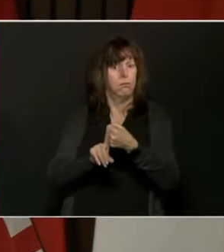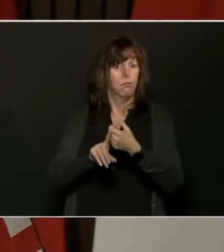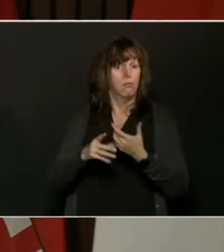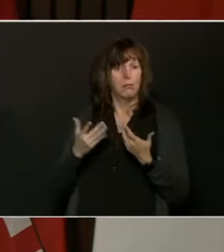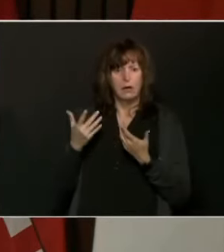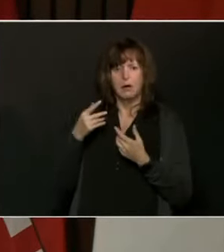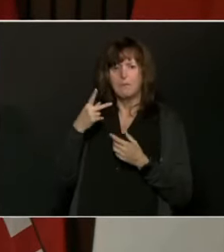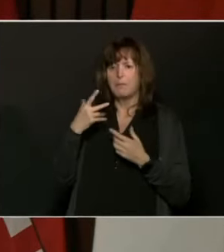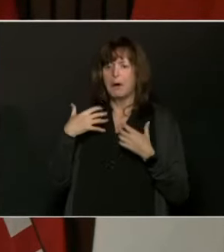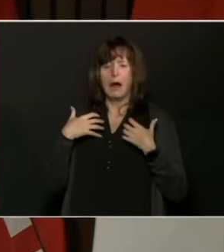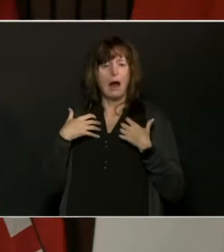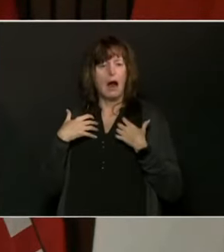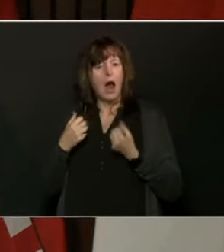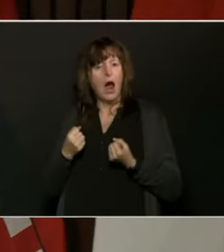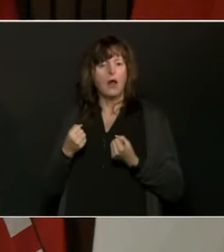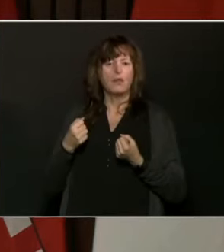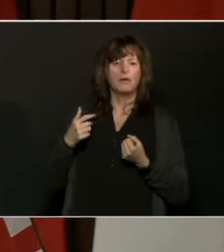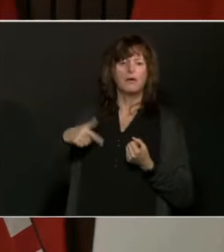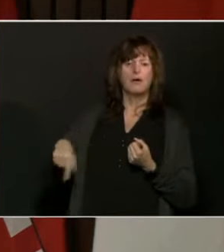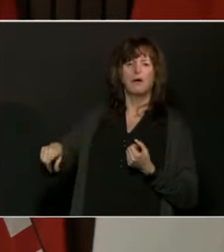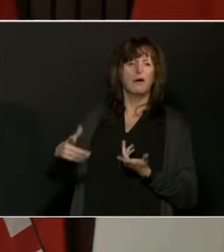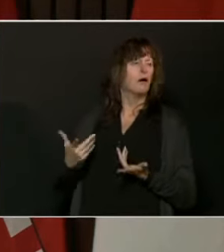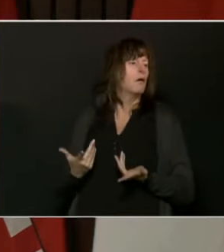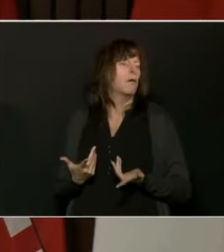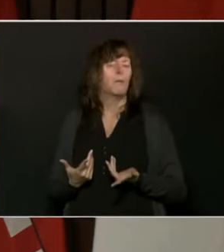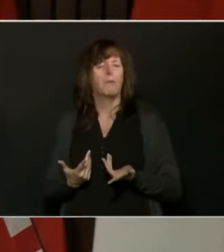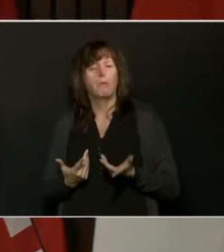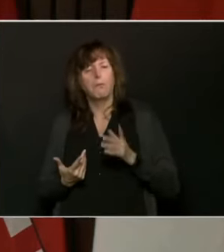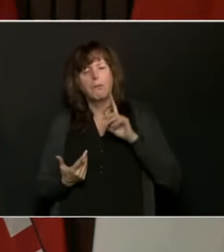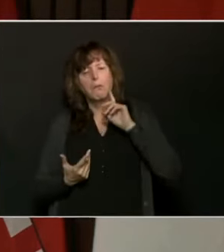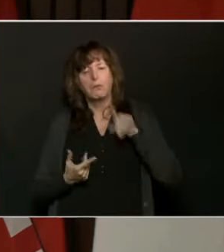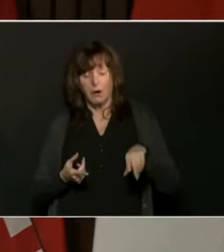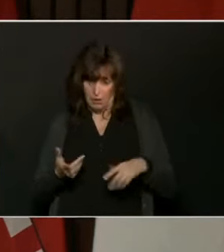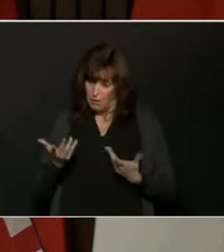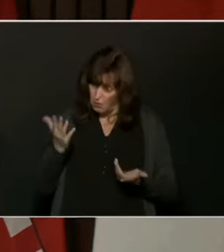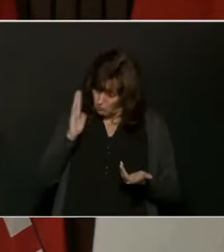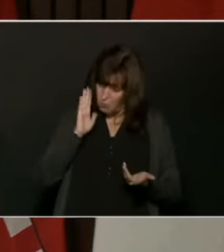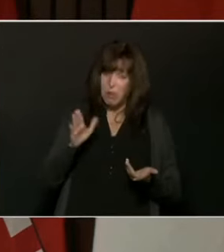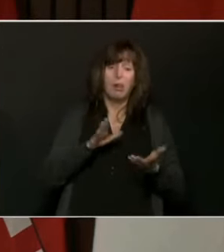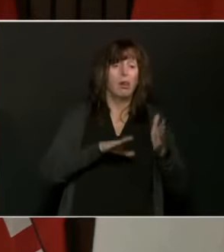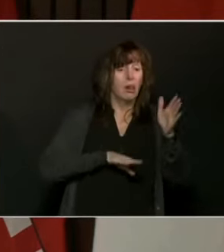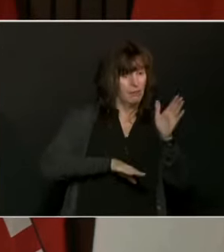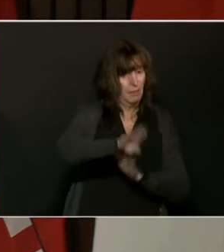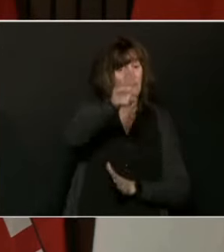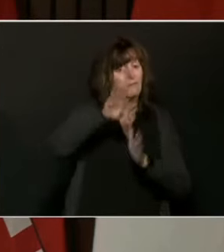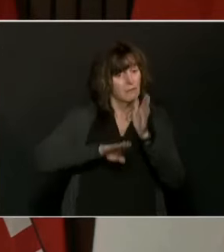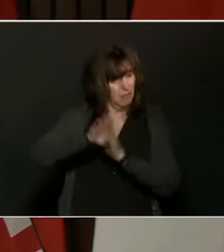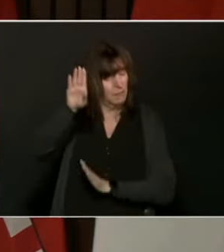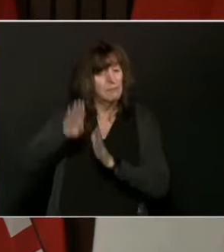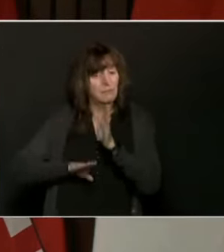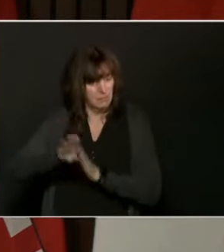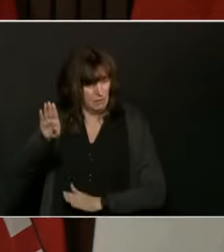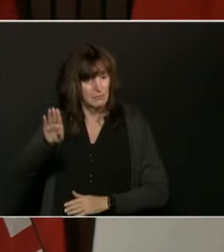JURISDICTIONS, OR YOU SEE A DECLINE IN COMPLIANCE WITH PUBLIC HEALTH INTERVENTIONS, YOU WILL SEE HIGHER AND HIGHER